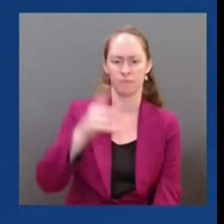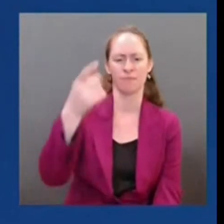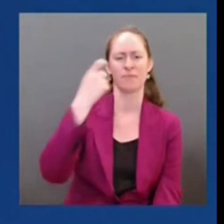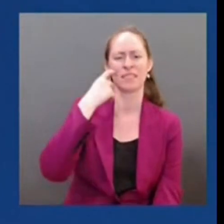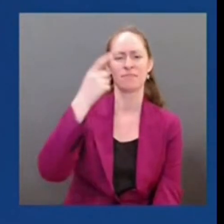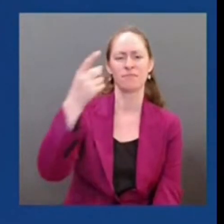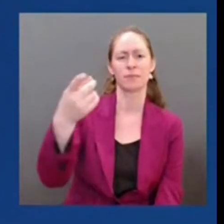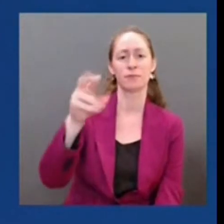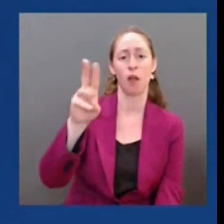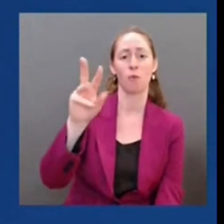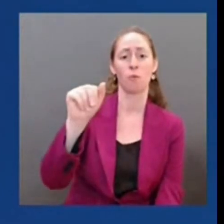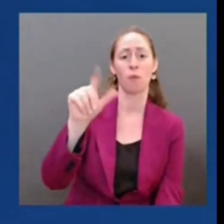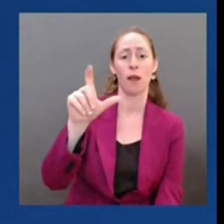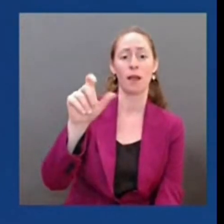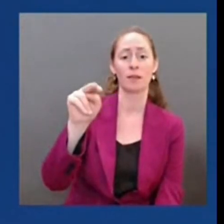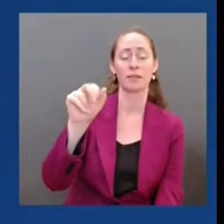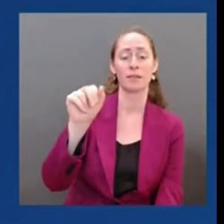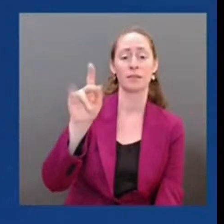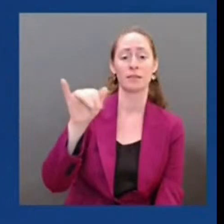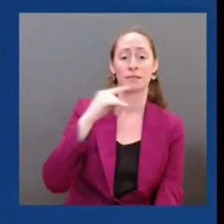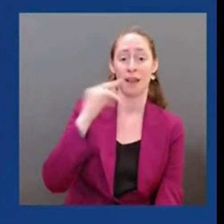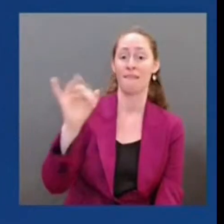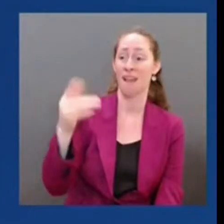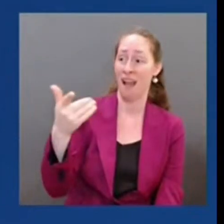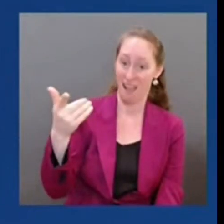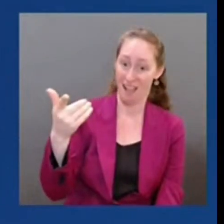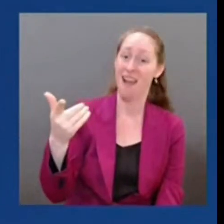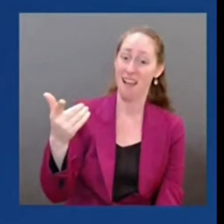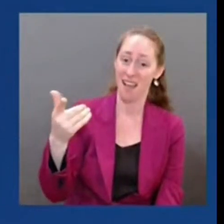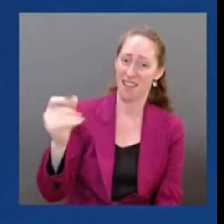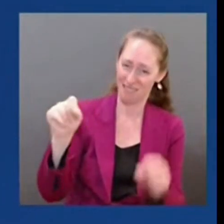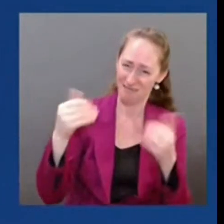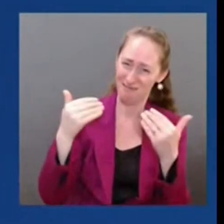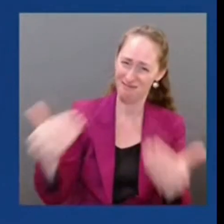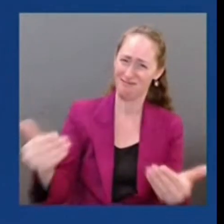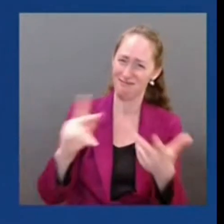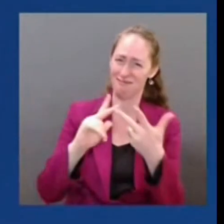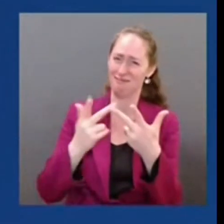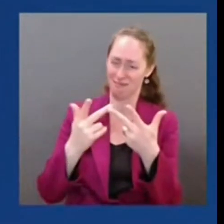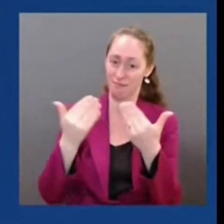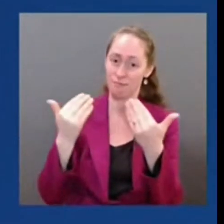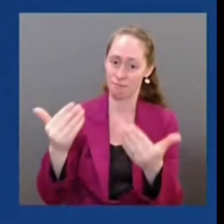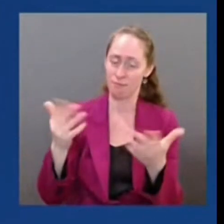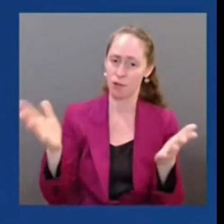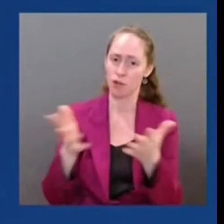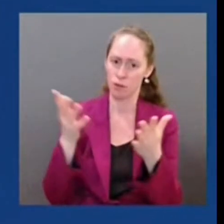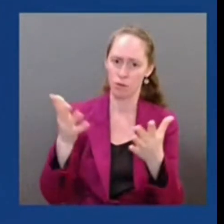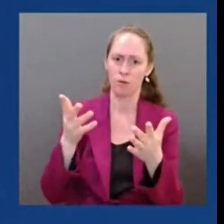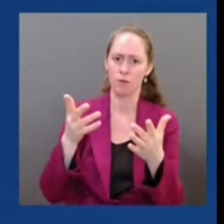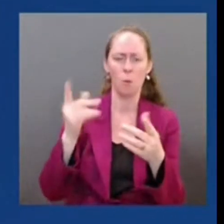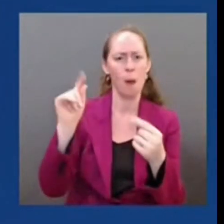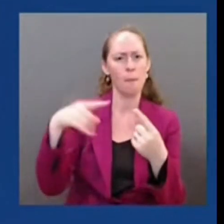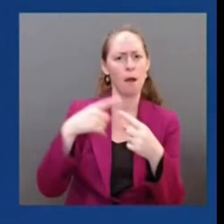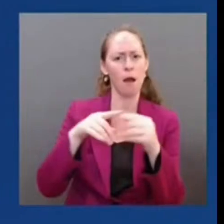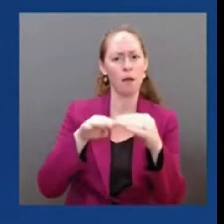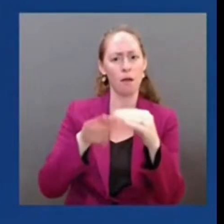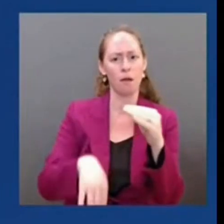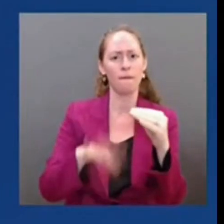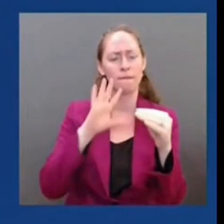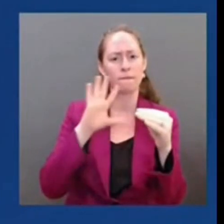VACCINES, DR. WALENSKY, YOU MENTIONED THE FACT, THAT IF PEOPLE WHO ARE ELIGIBLE SHOULD